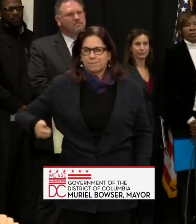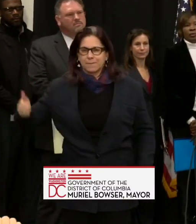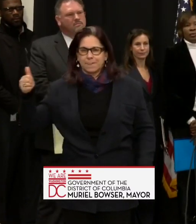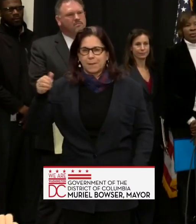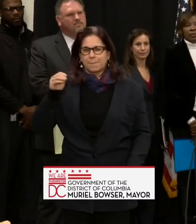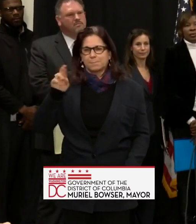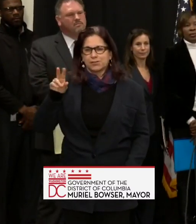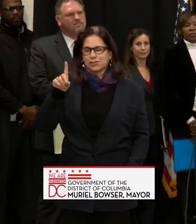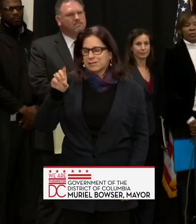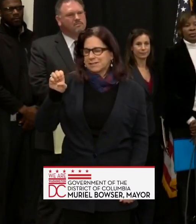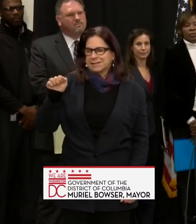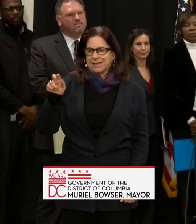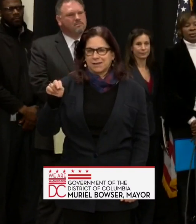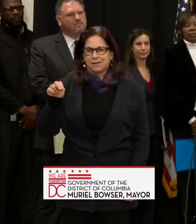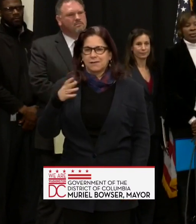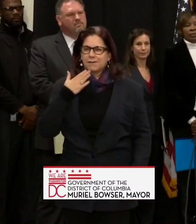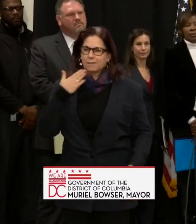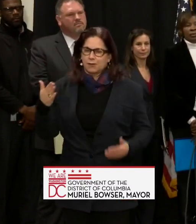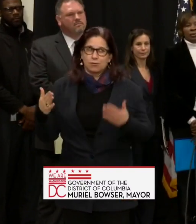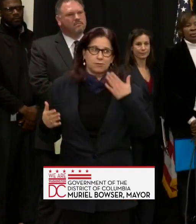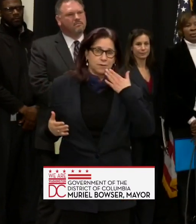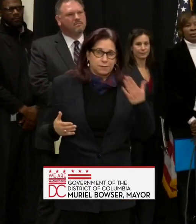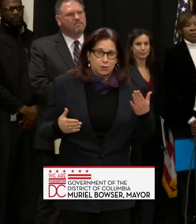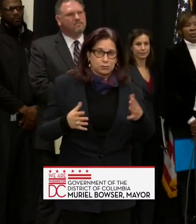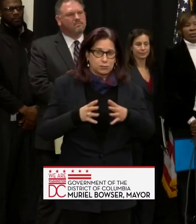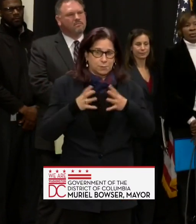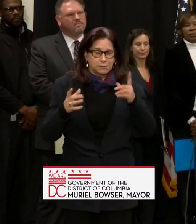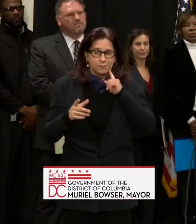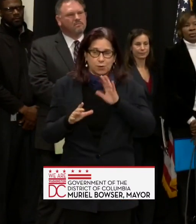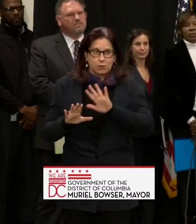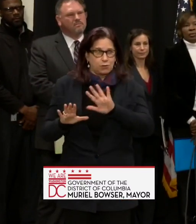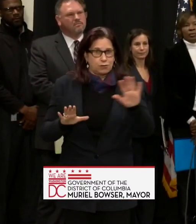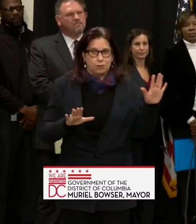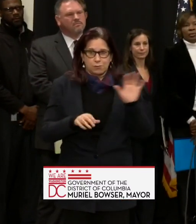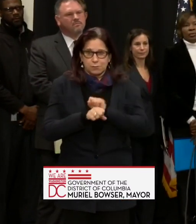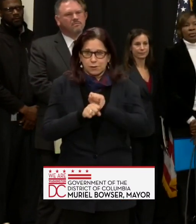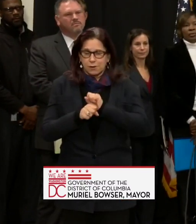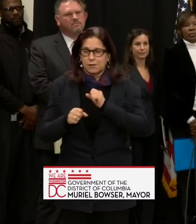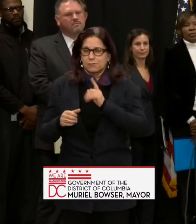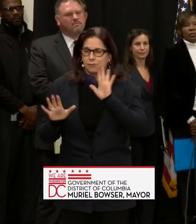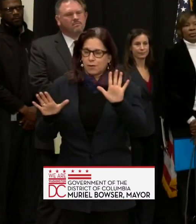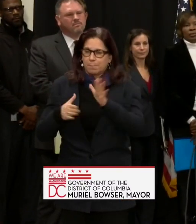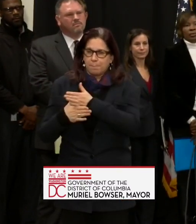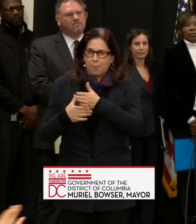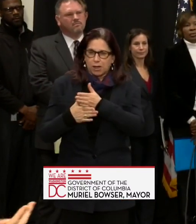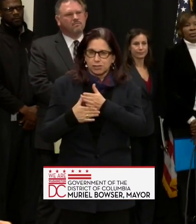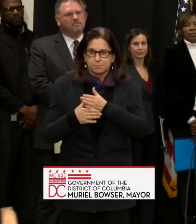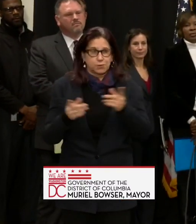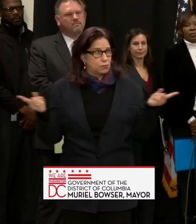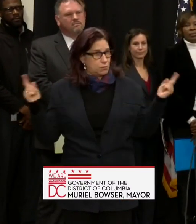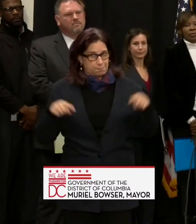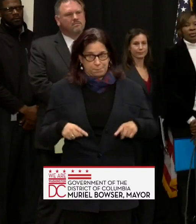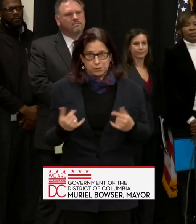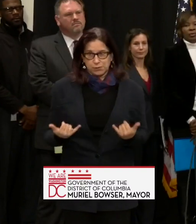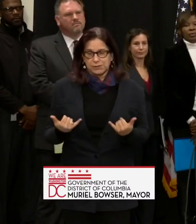THE FEDERAL PARTNERS WHO HAVE JOINED US AND YOU WILL HEAR FROM THE SPECIAL AGENT IN CHARGE FOR THE WASHINGTON D.C. OFFICE FOR